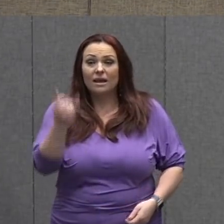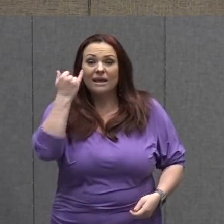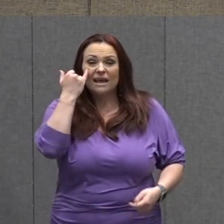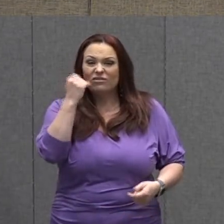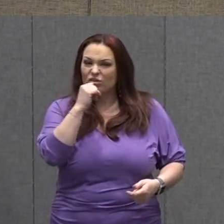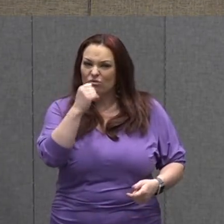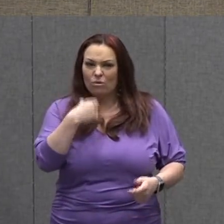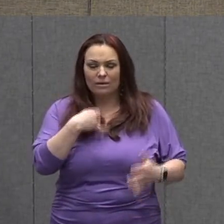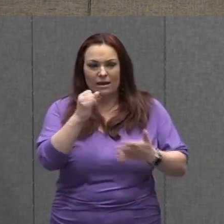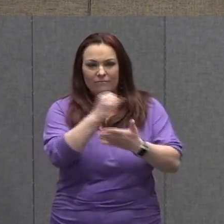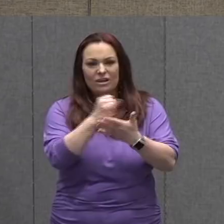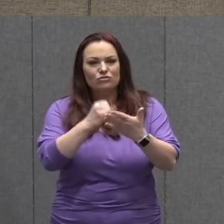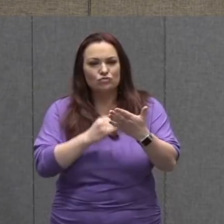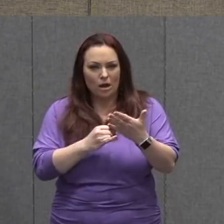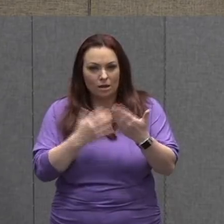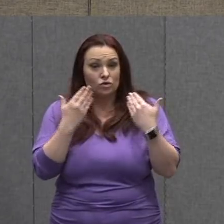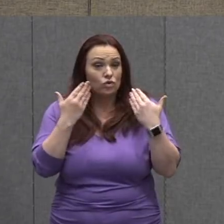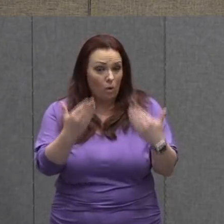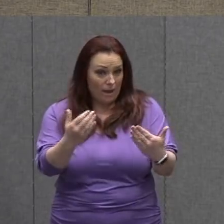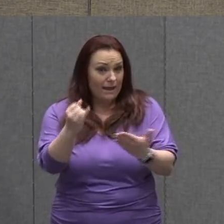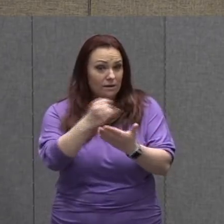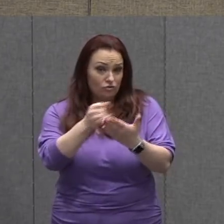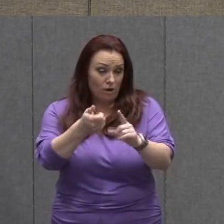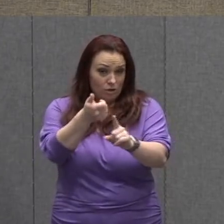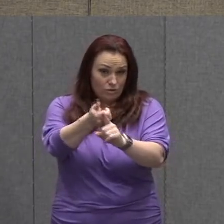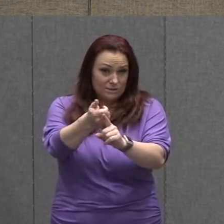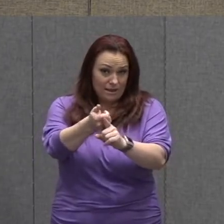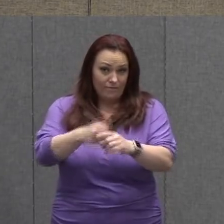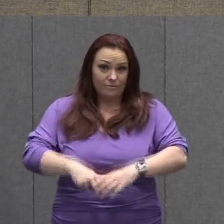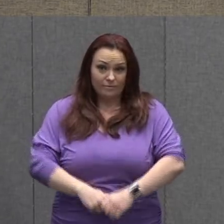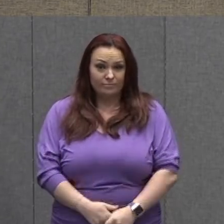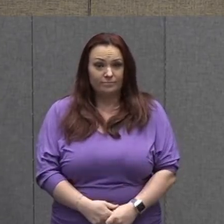take a quick minute to draw your Frayer model,